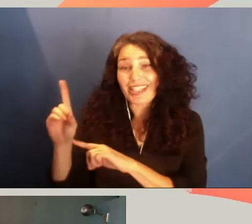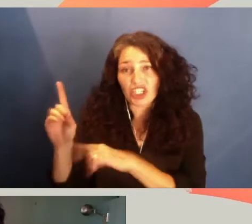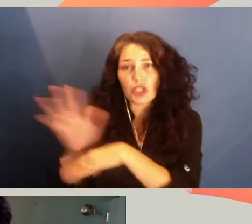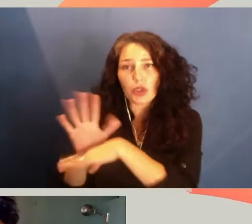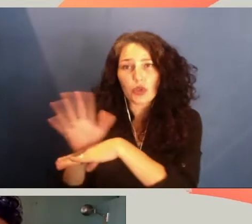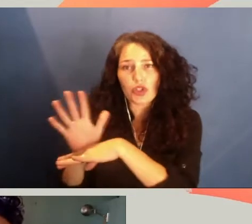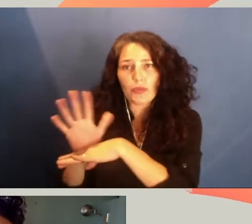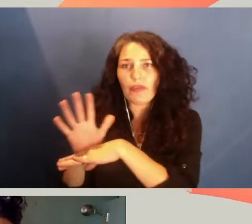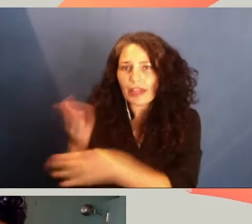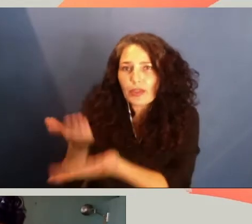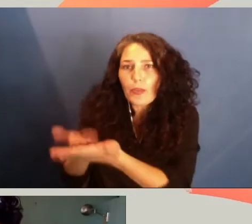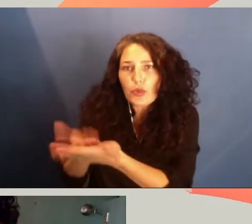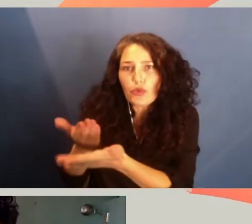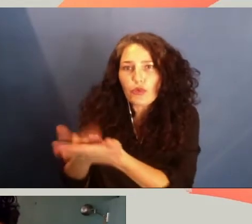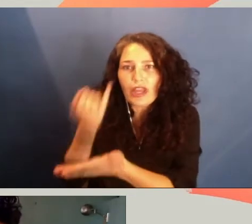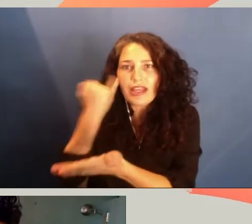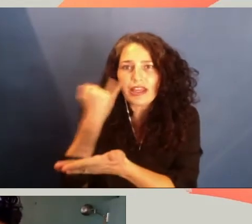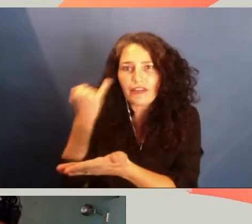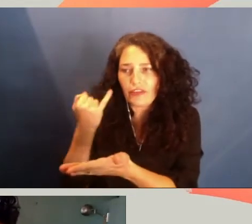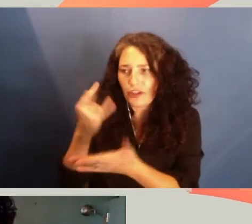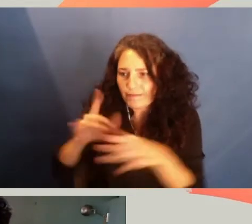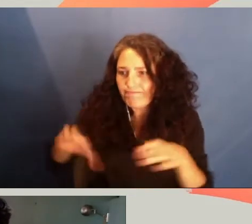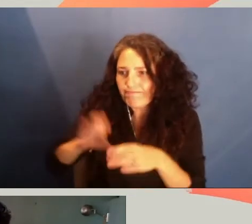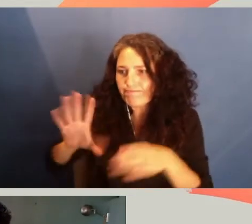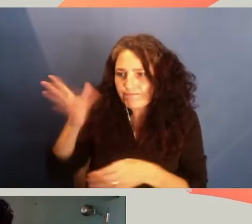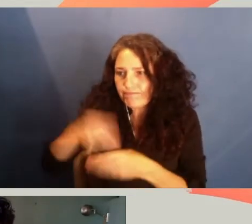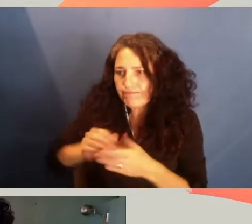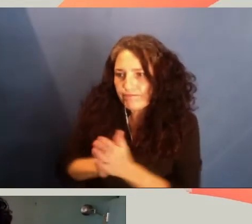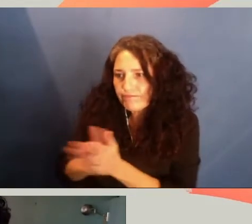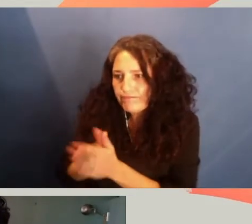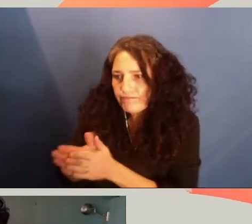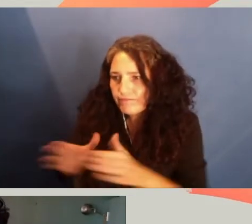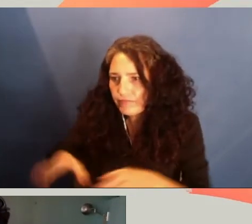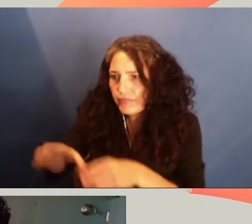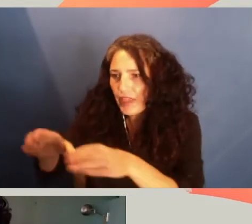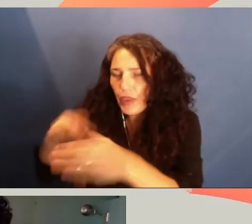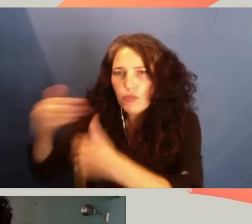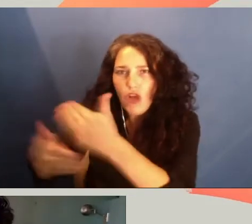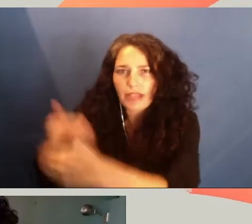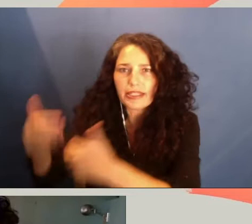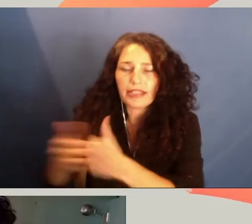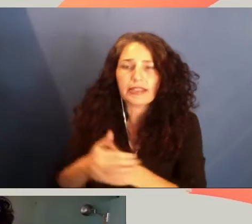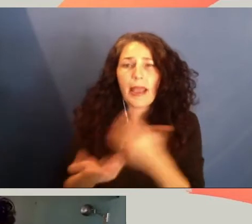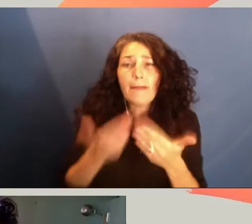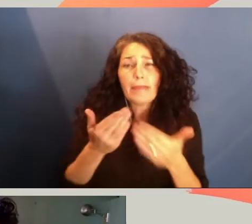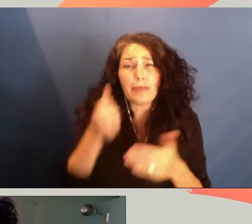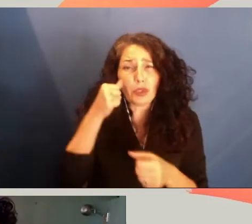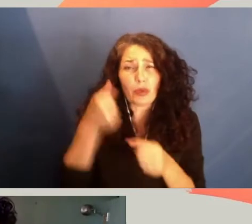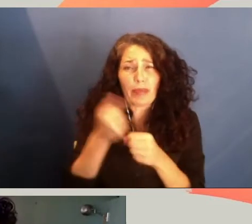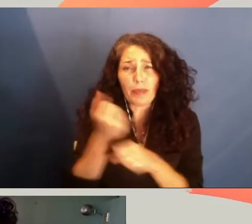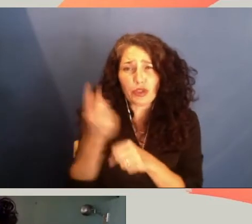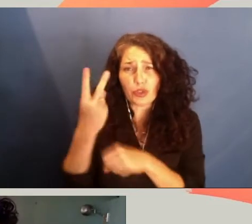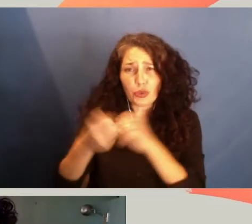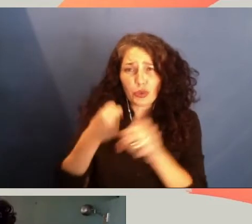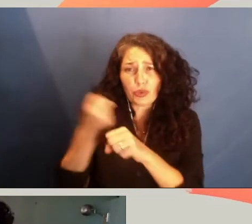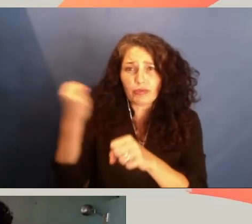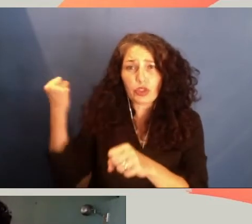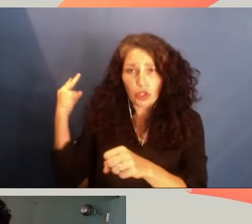I'm sure many of you were at Getting Real two years ago, and you probably remember the inspiring talk that Shu-wei Yang gave, right?